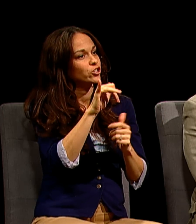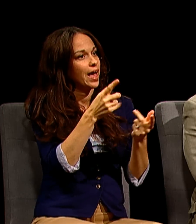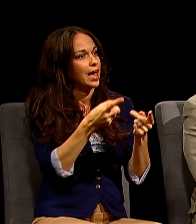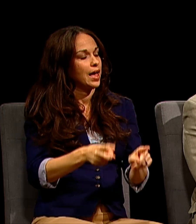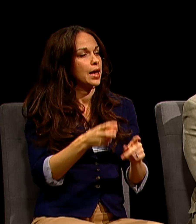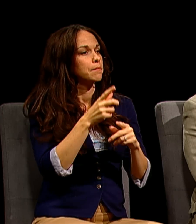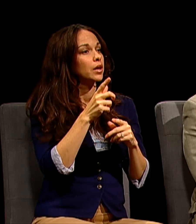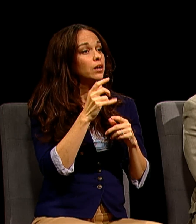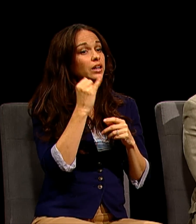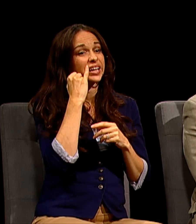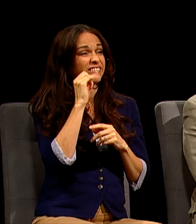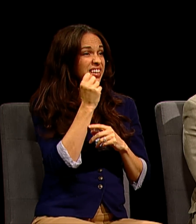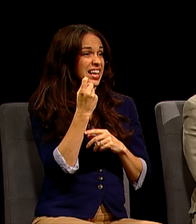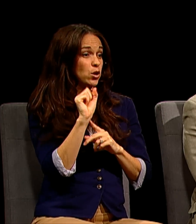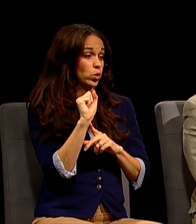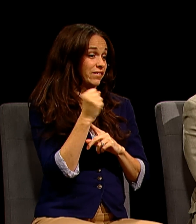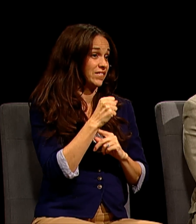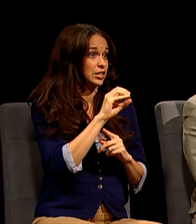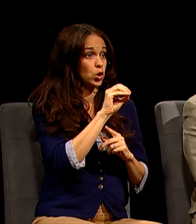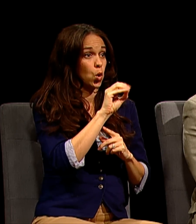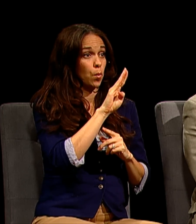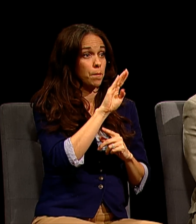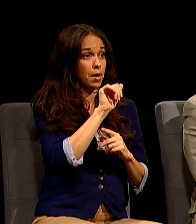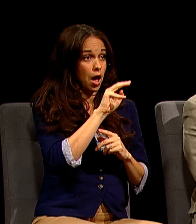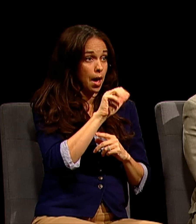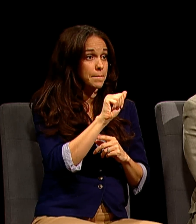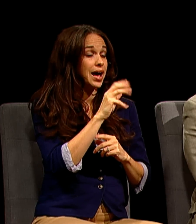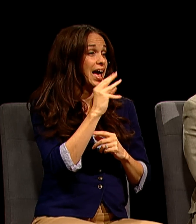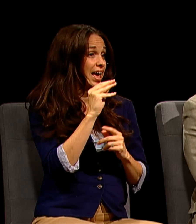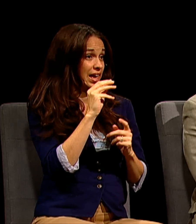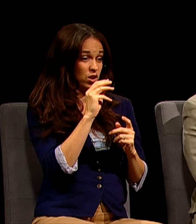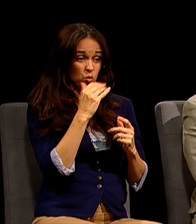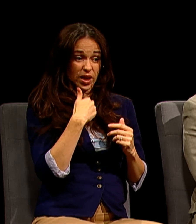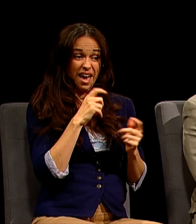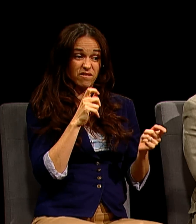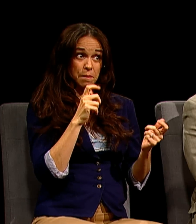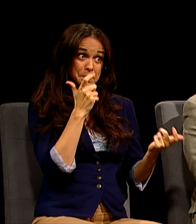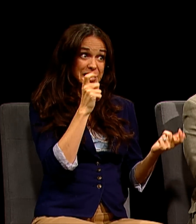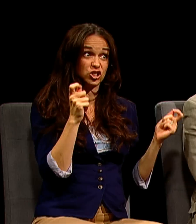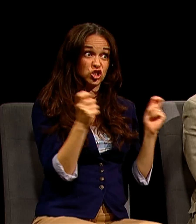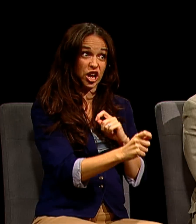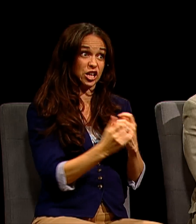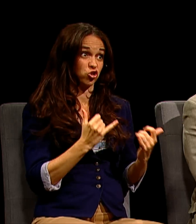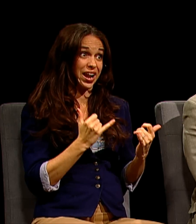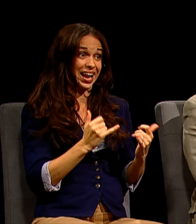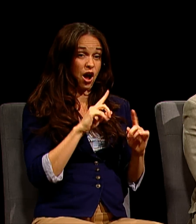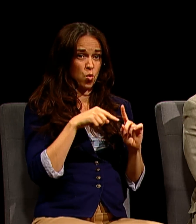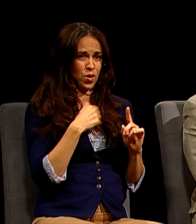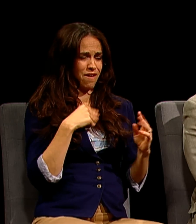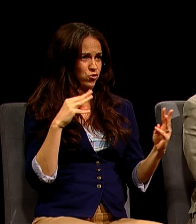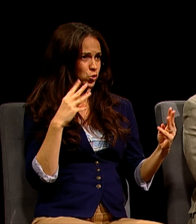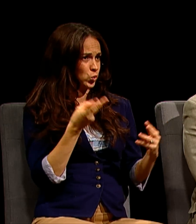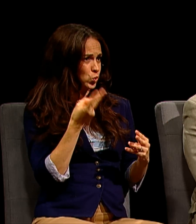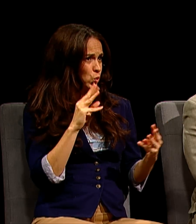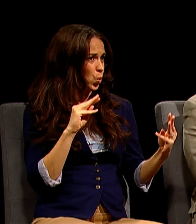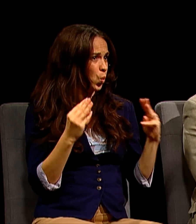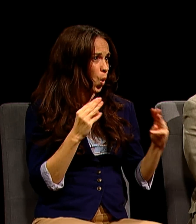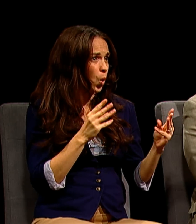If anyone defeats President Obama and we have a change like that, in a time like this. When we have two wars going on, an economy and that we